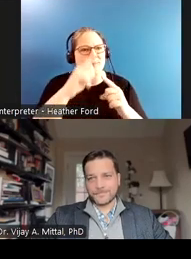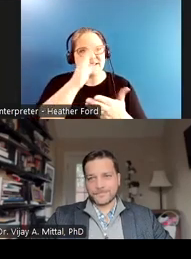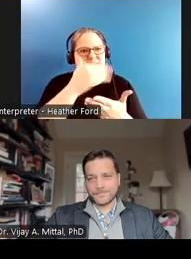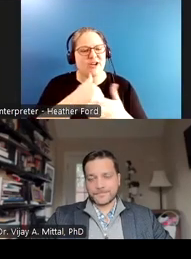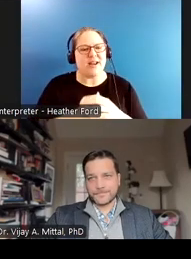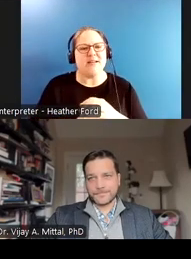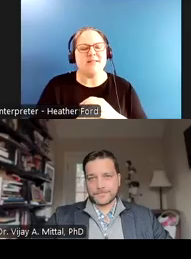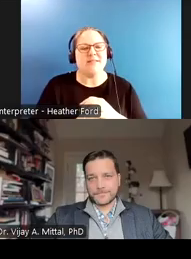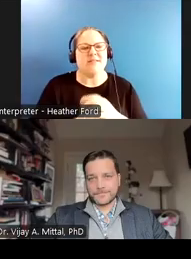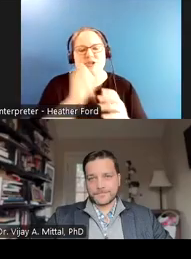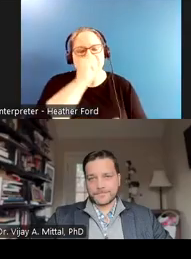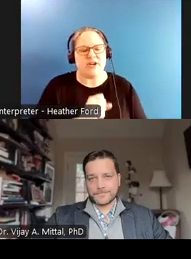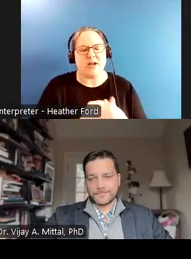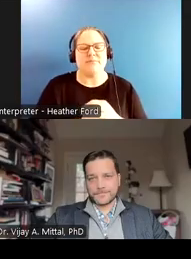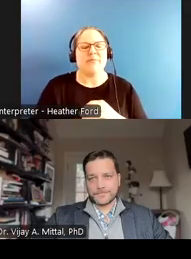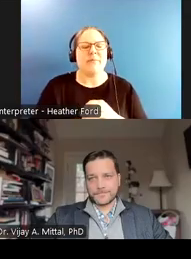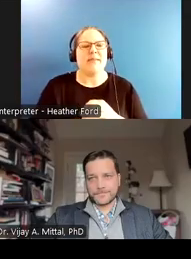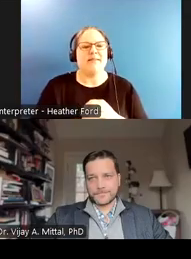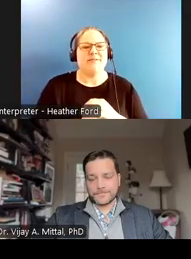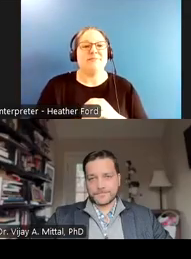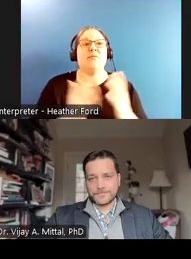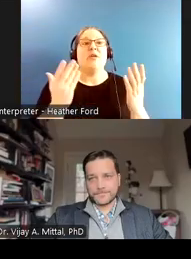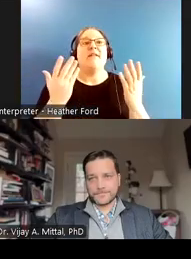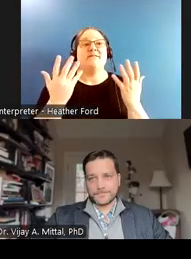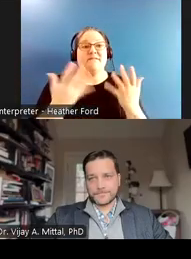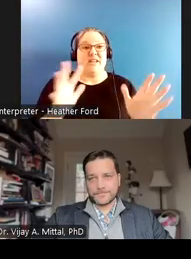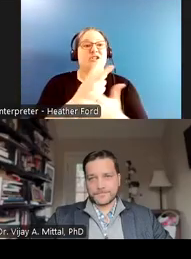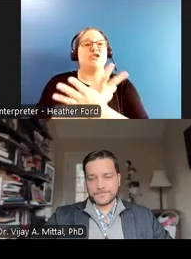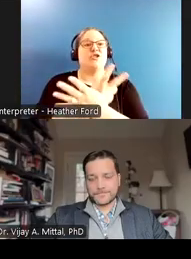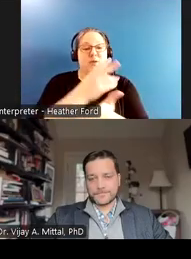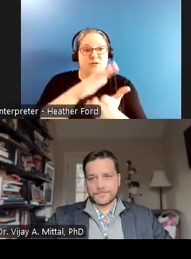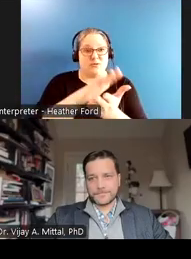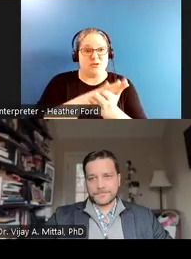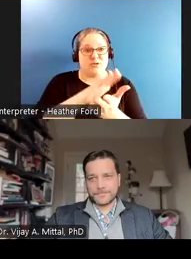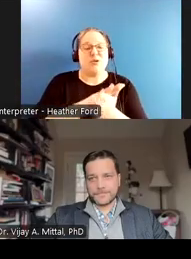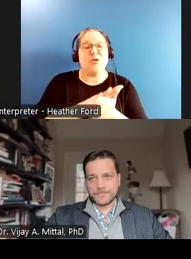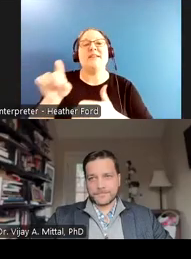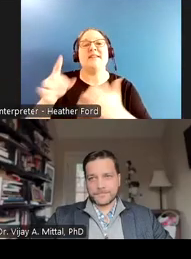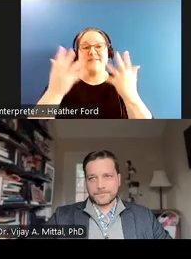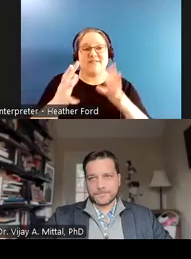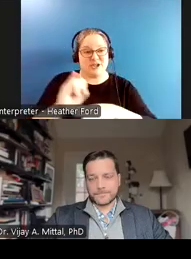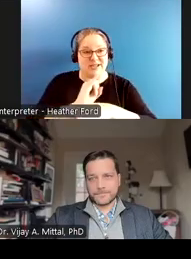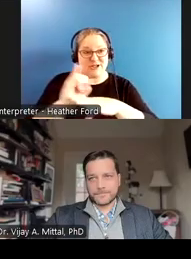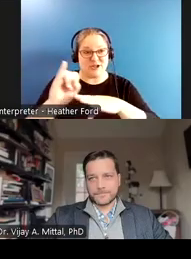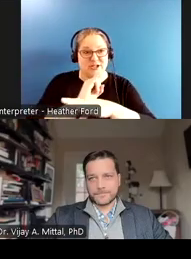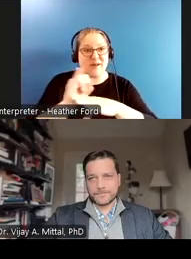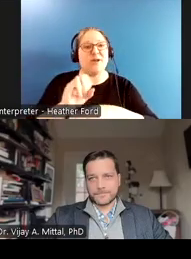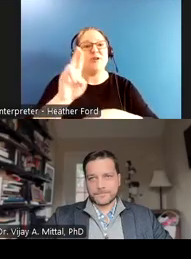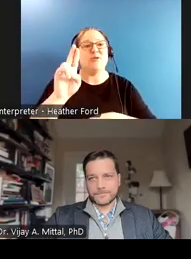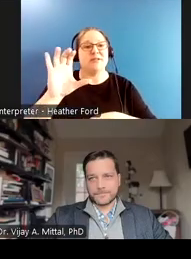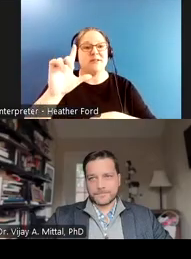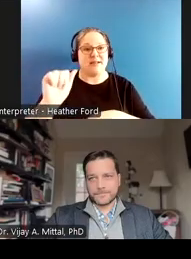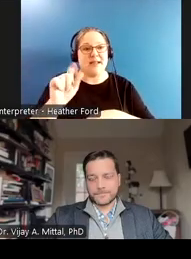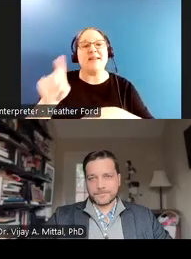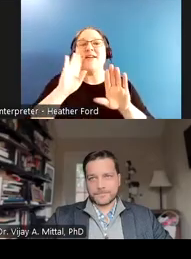Um after graduate school uh VJ completed his internship at UCLA with a focus on adolescent